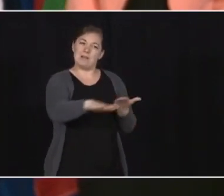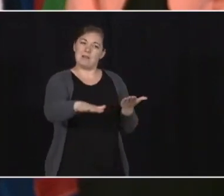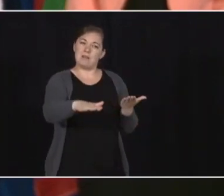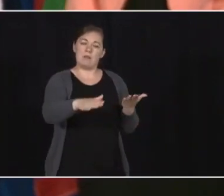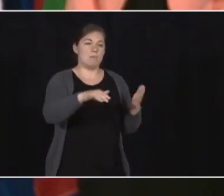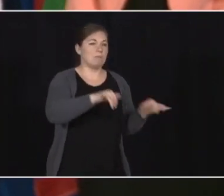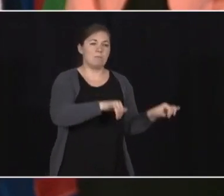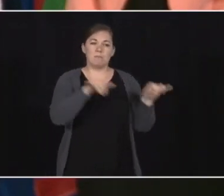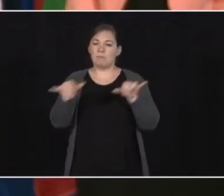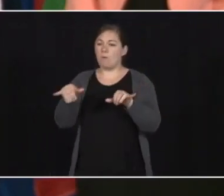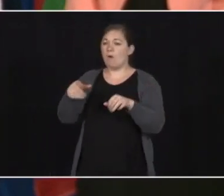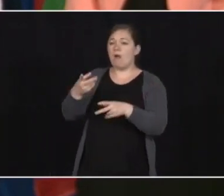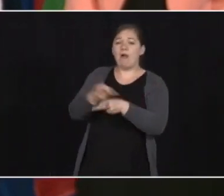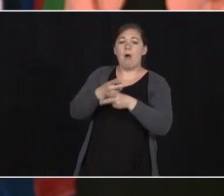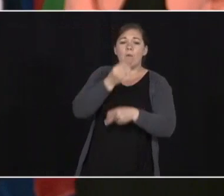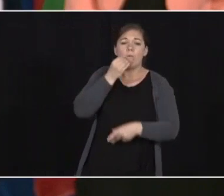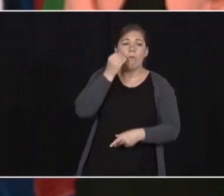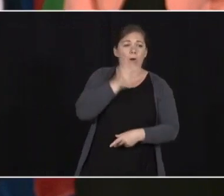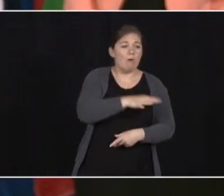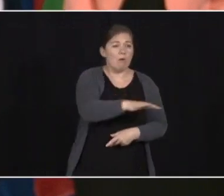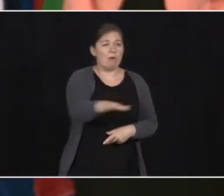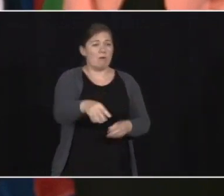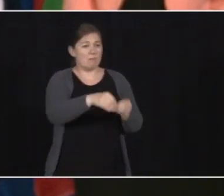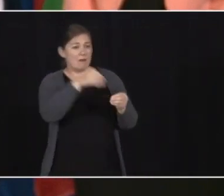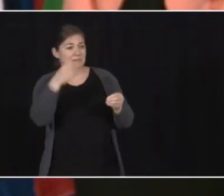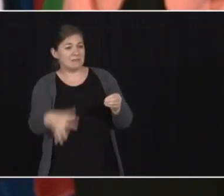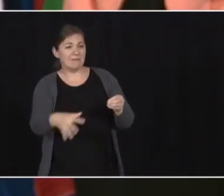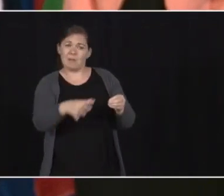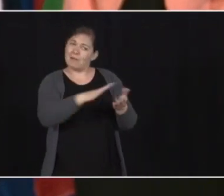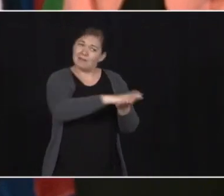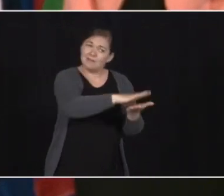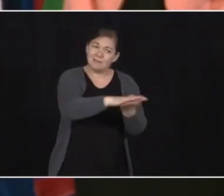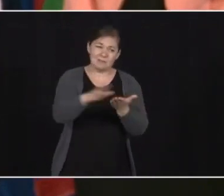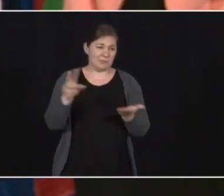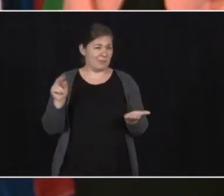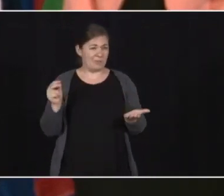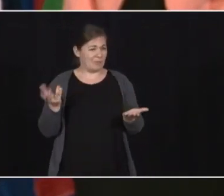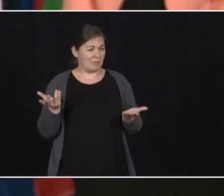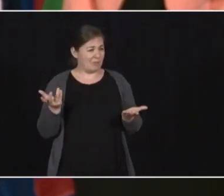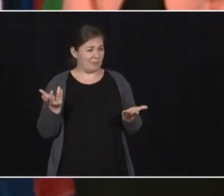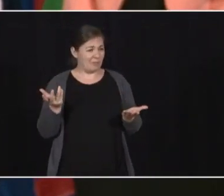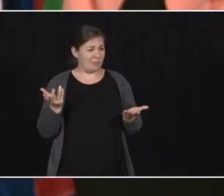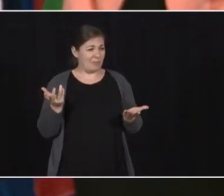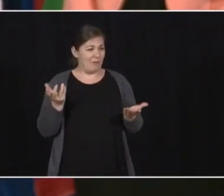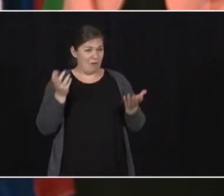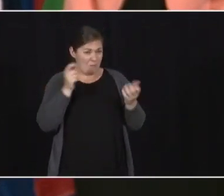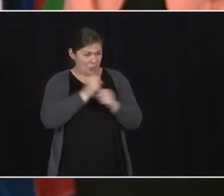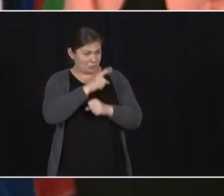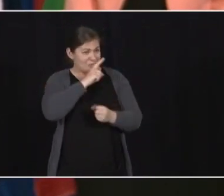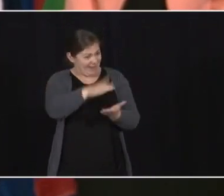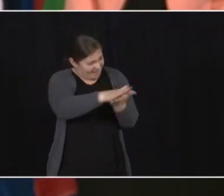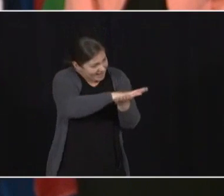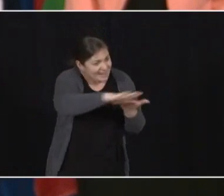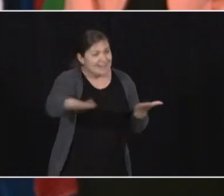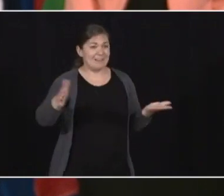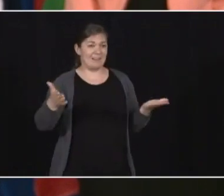It doesn't cost that much money to make sure that things are sanitized and there is a clean working environment. For people to work in and especially